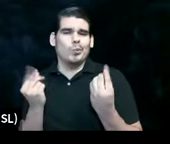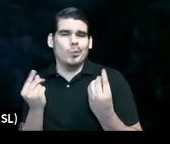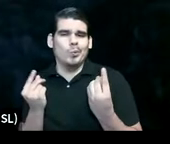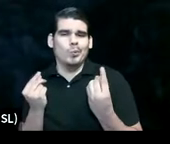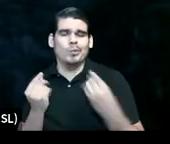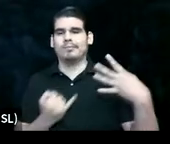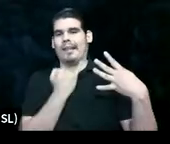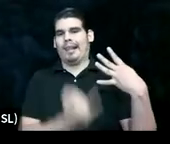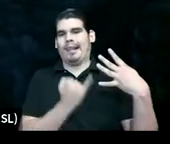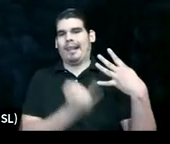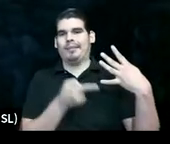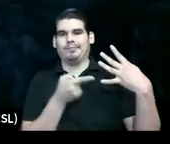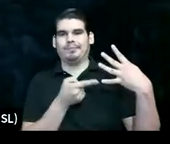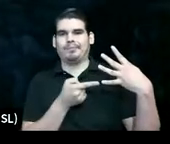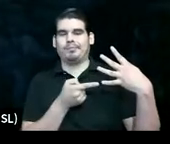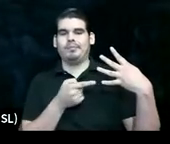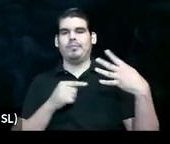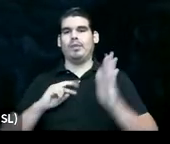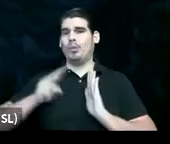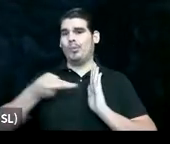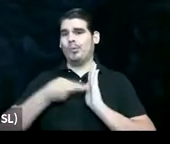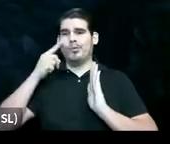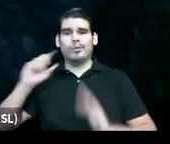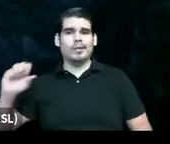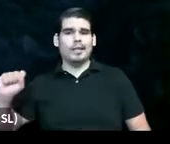Awesome. So go ahead and move on. Just say keep track of time.